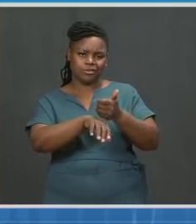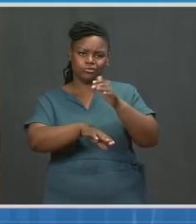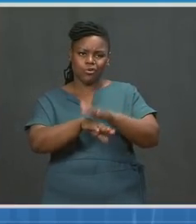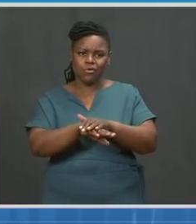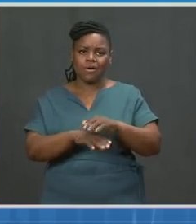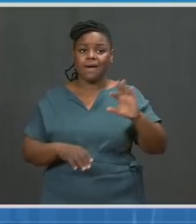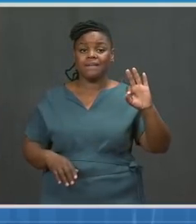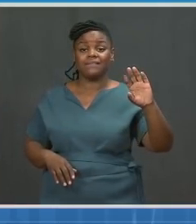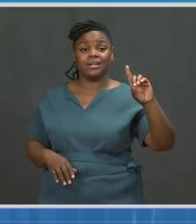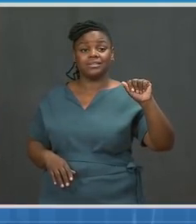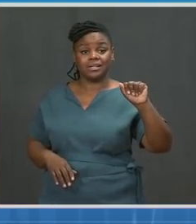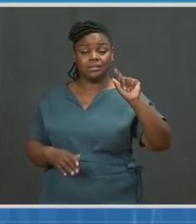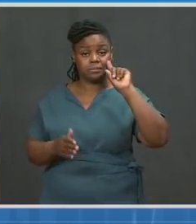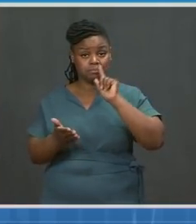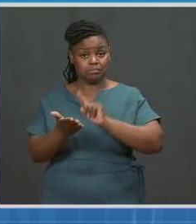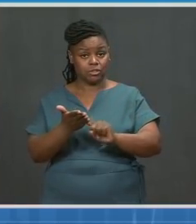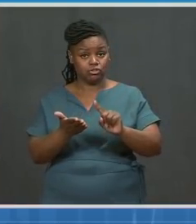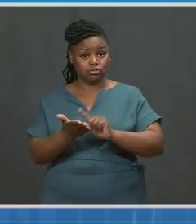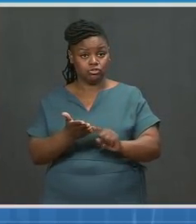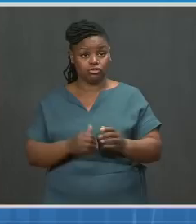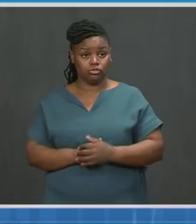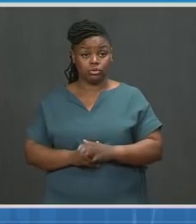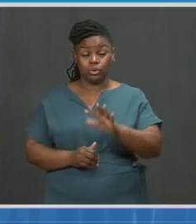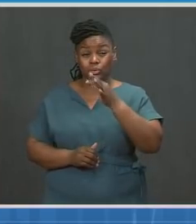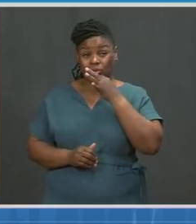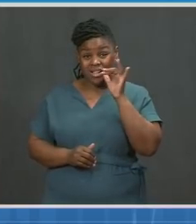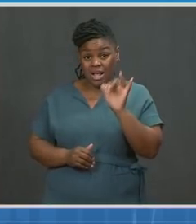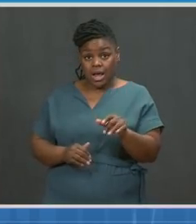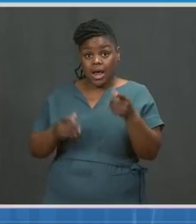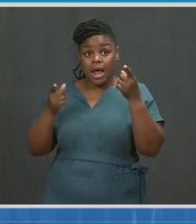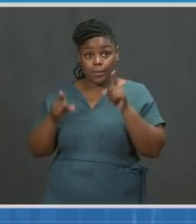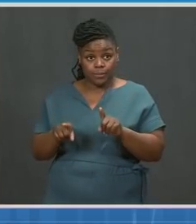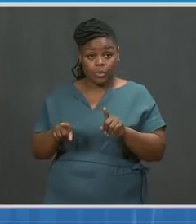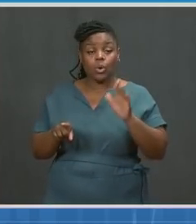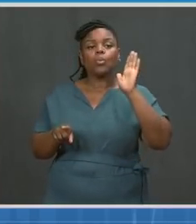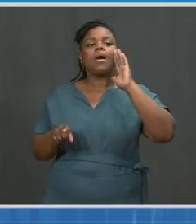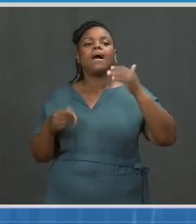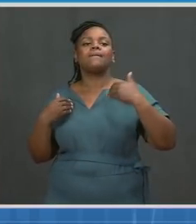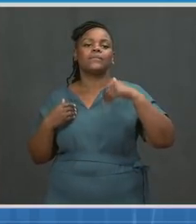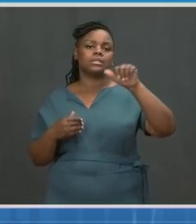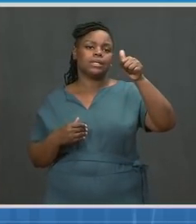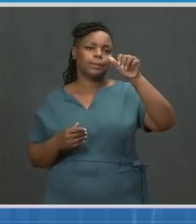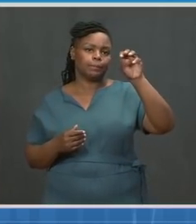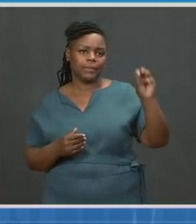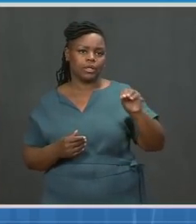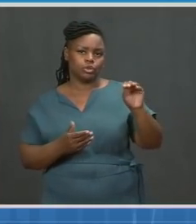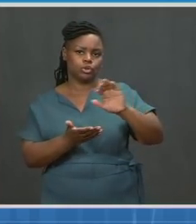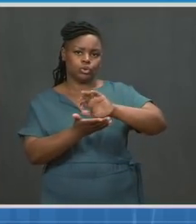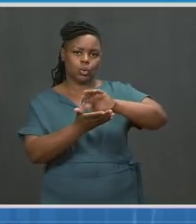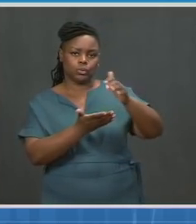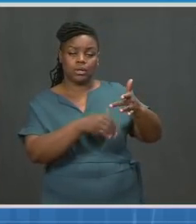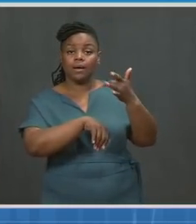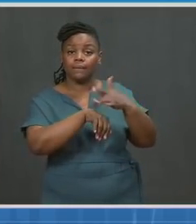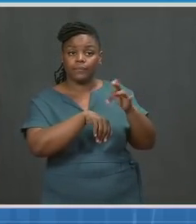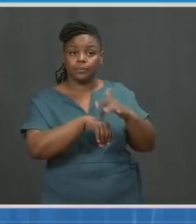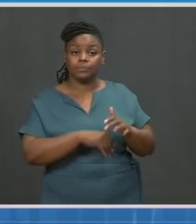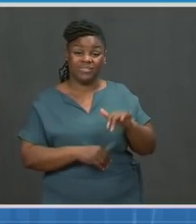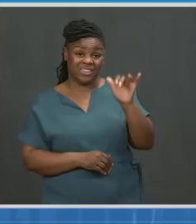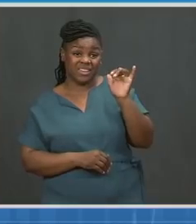So once that's done, as soon as that happens, we will have 10 million doses available. Those will be distributed globally.